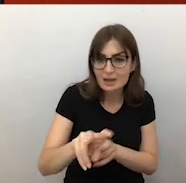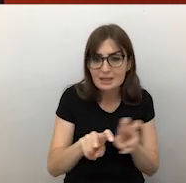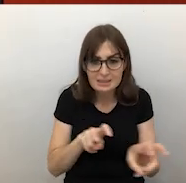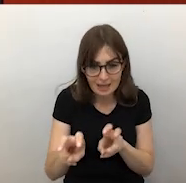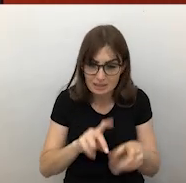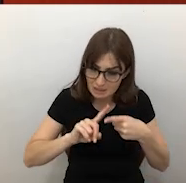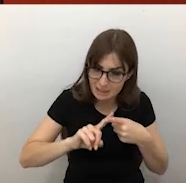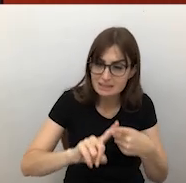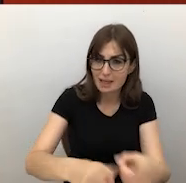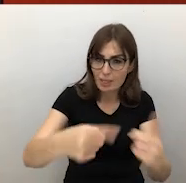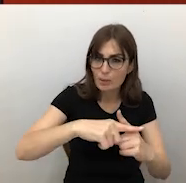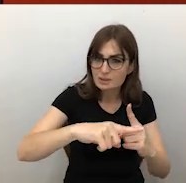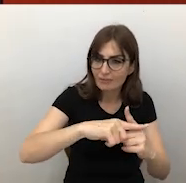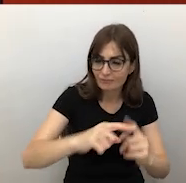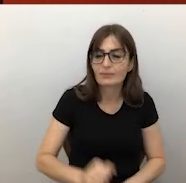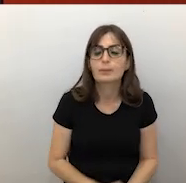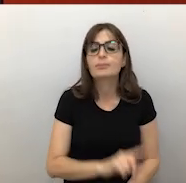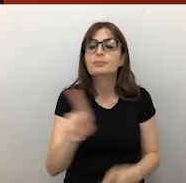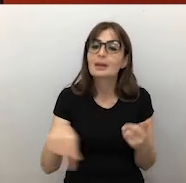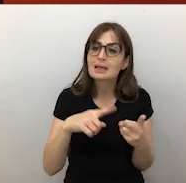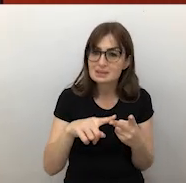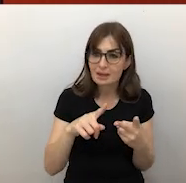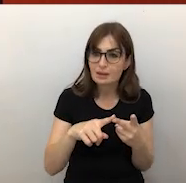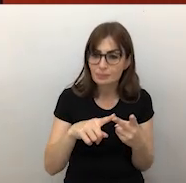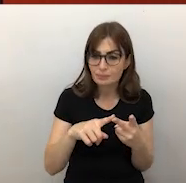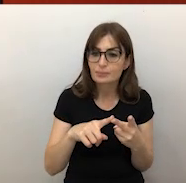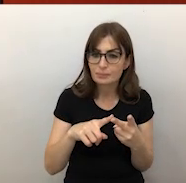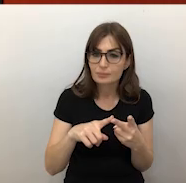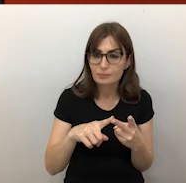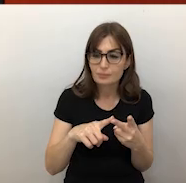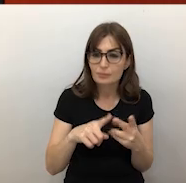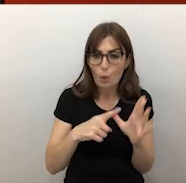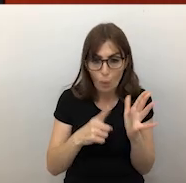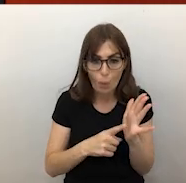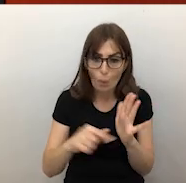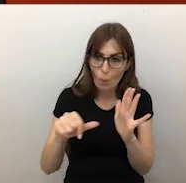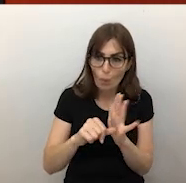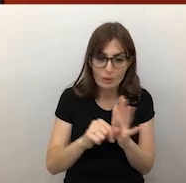cash to fund its activities and stay solvent. Second, all of the cash inflows